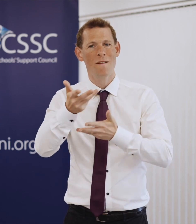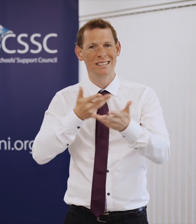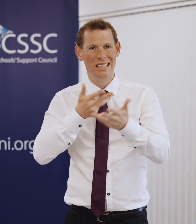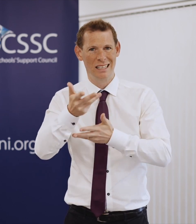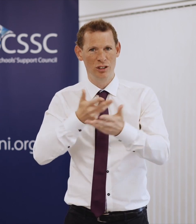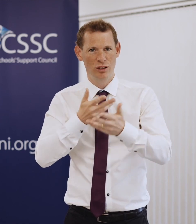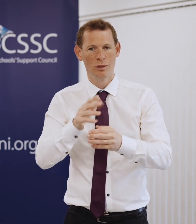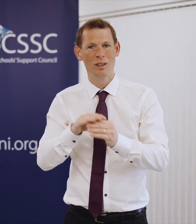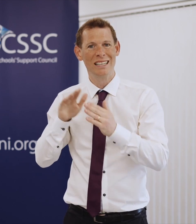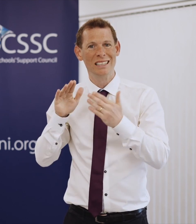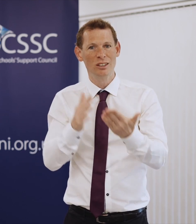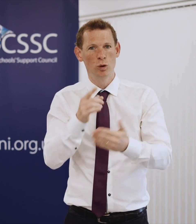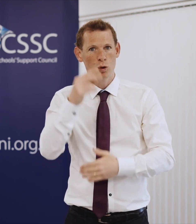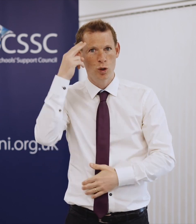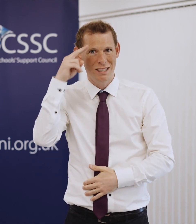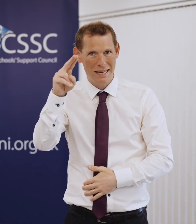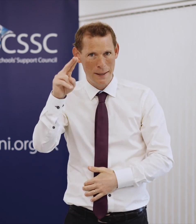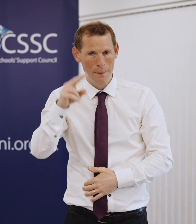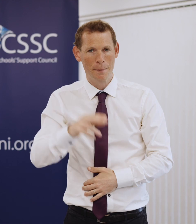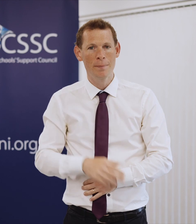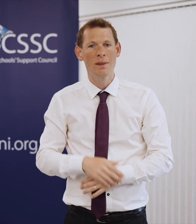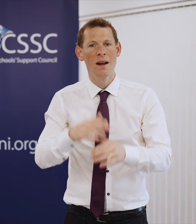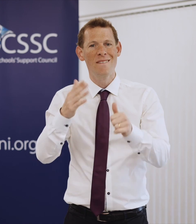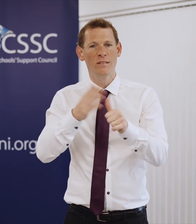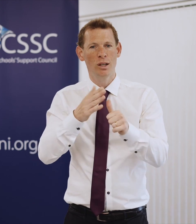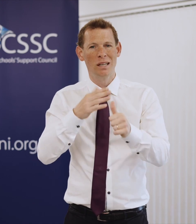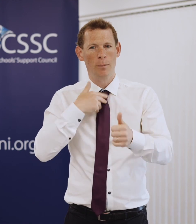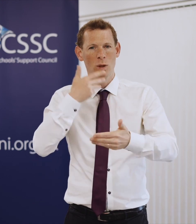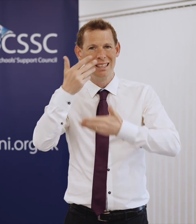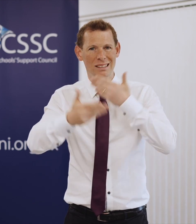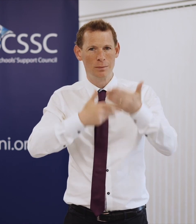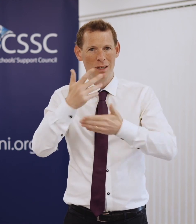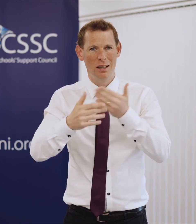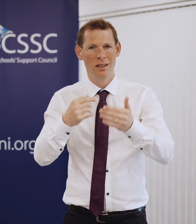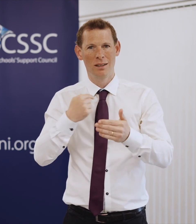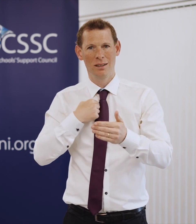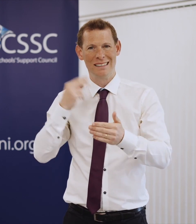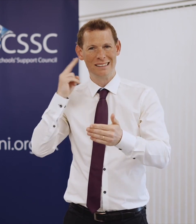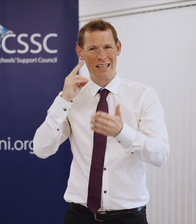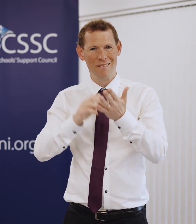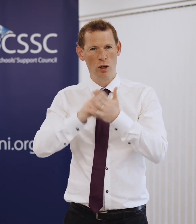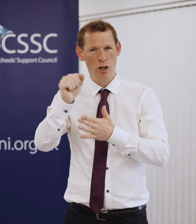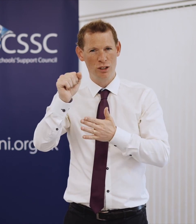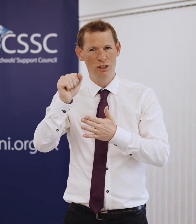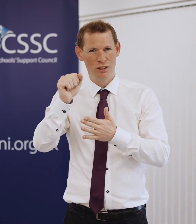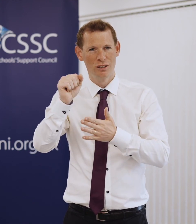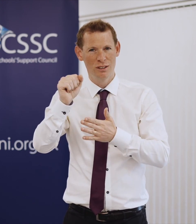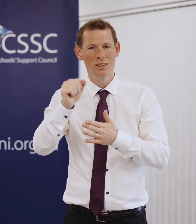So now we're going to have a little bit of a conversation in sign language and learn how to introduce ourselves. So first of all I'm going to explain a little bit